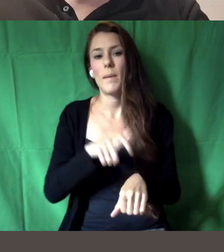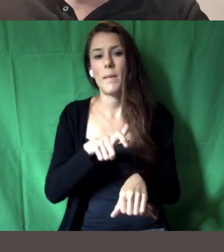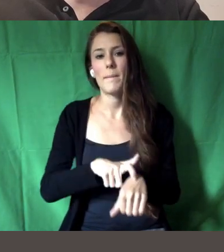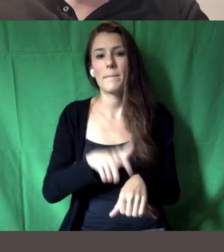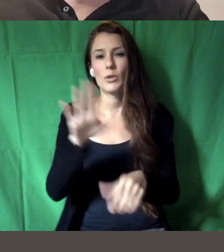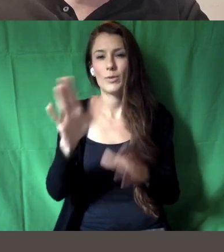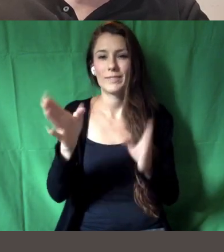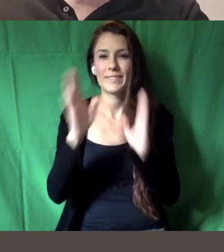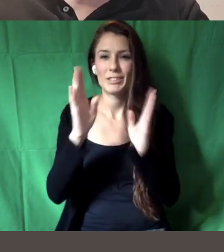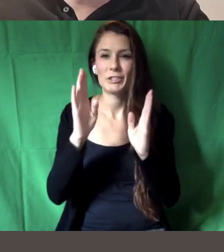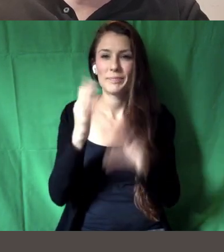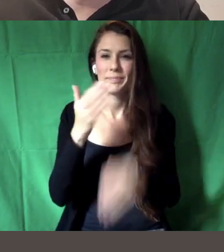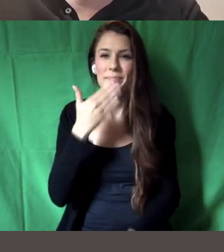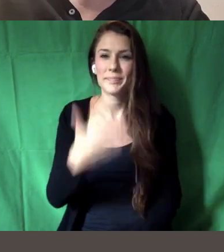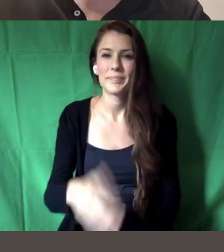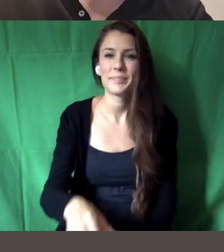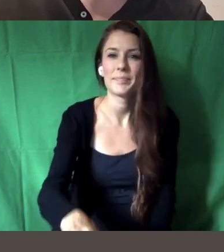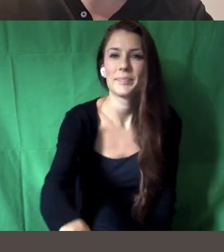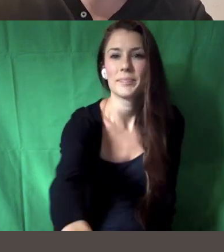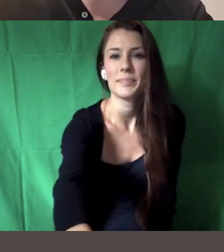time and your attention.